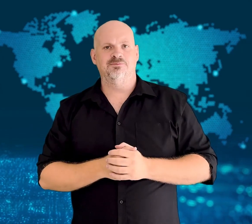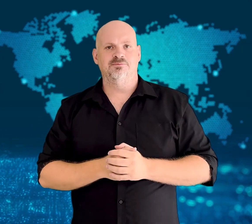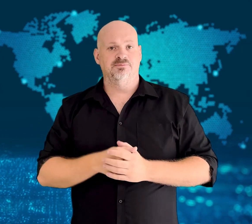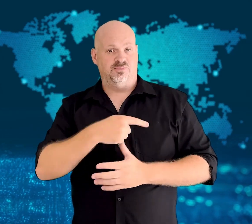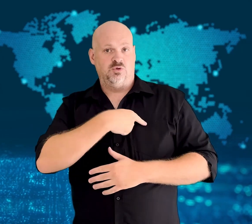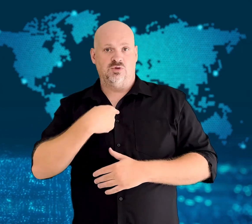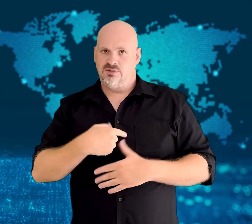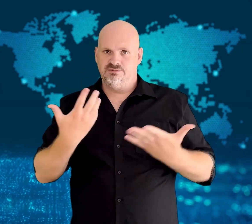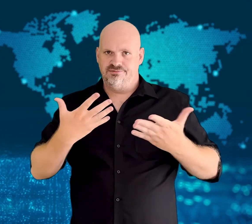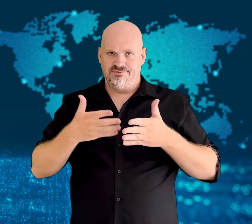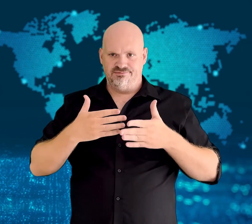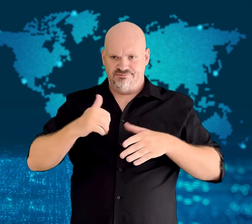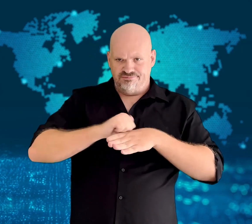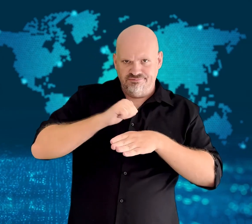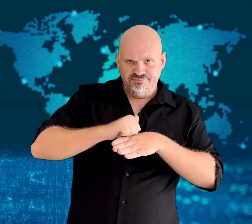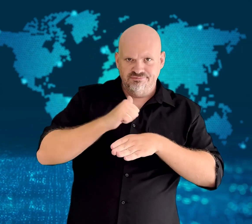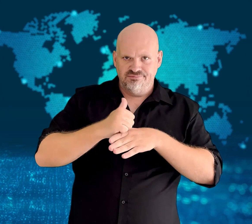near the island.